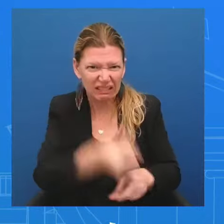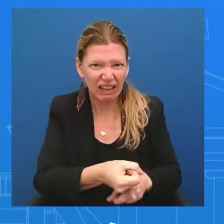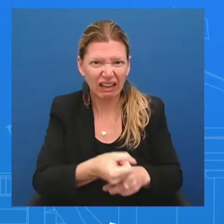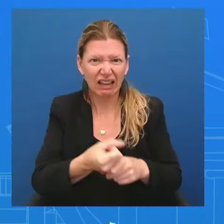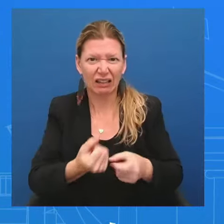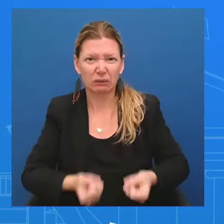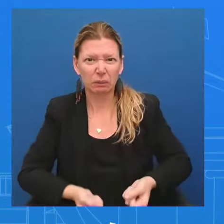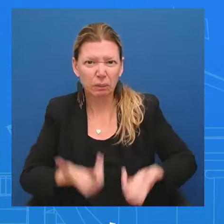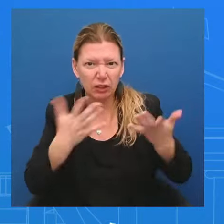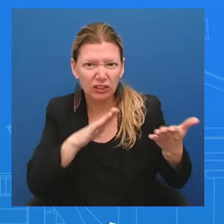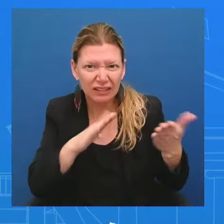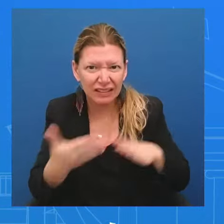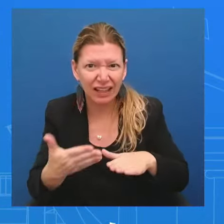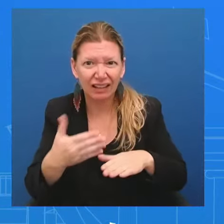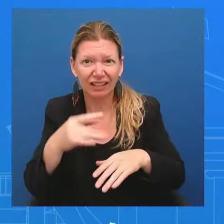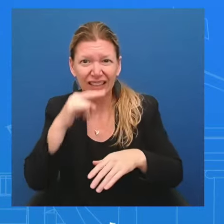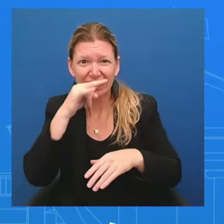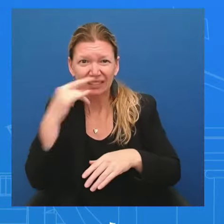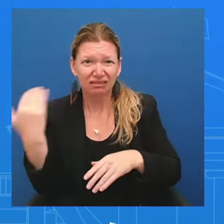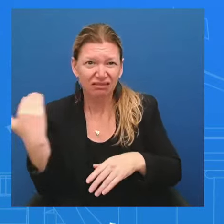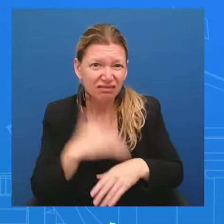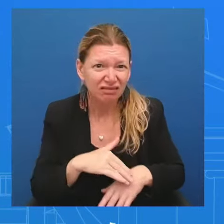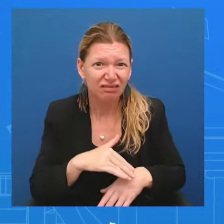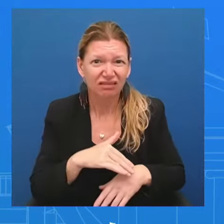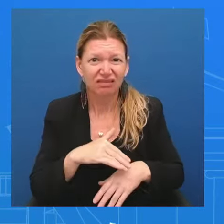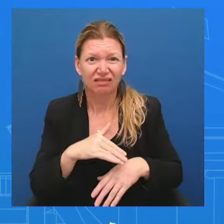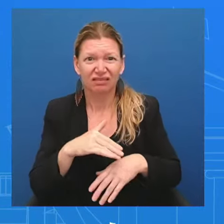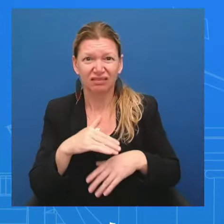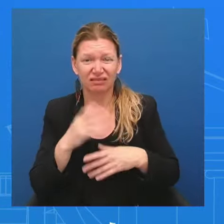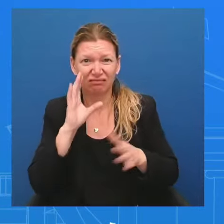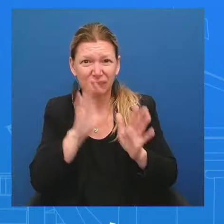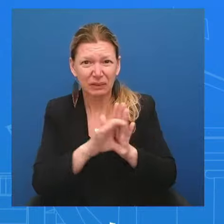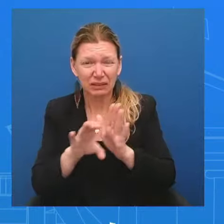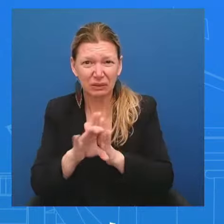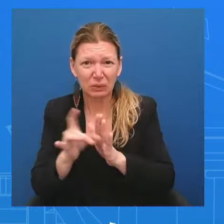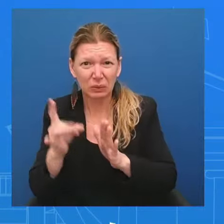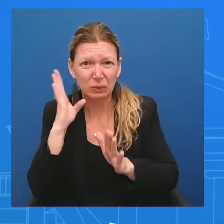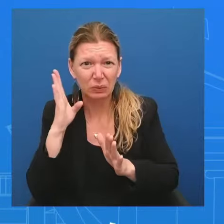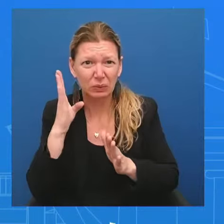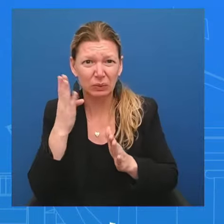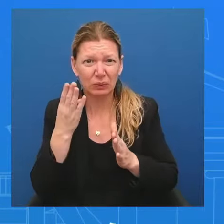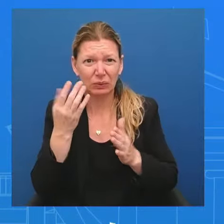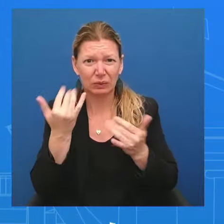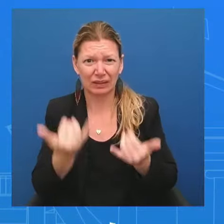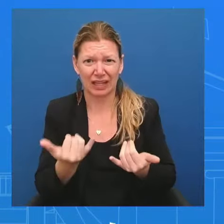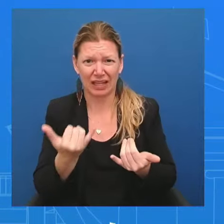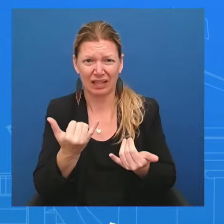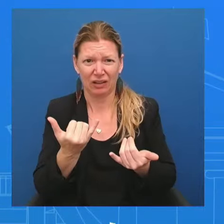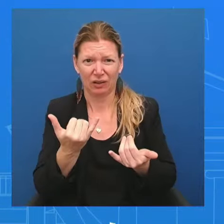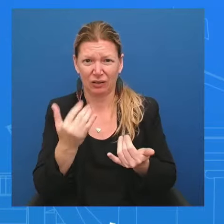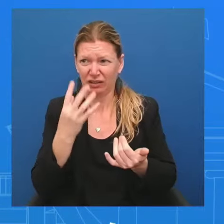basically their plan is to let these people leave but not voluntarily. These people are forced to leave.